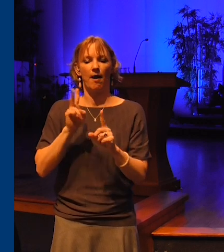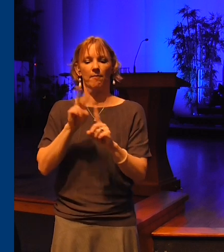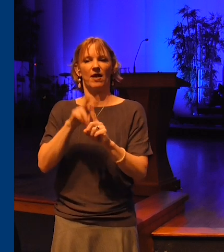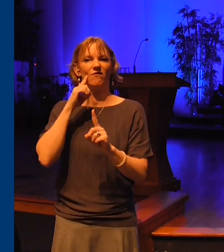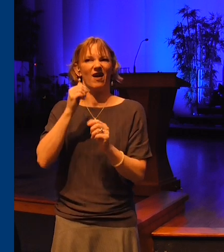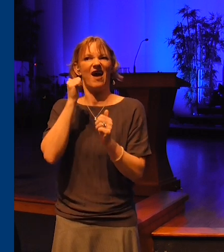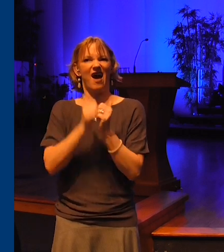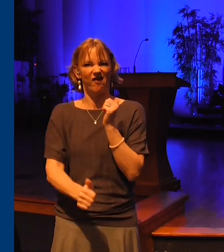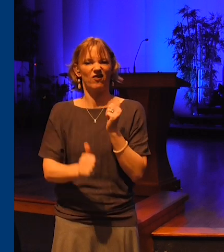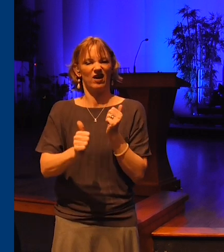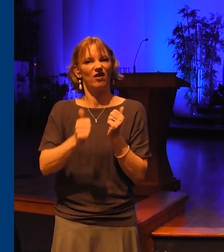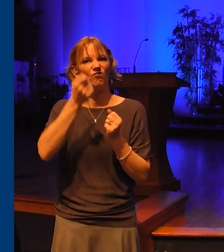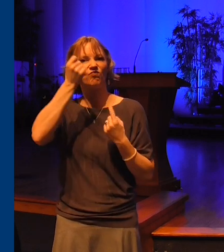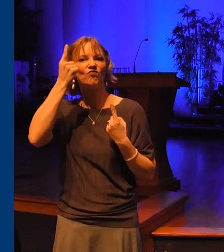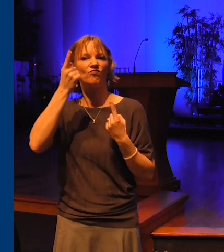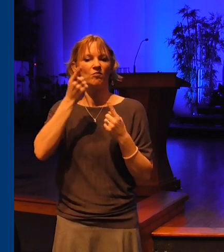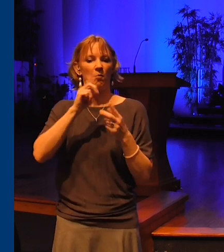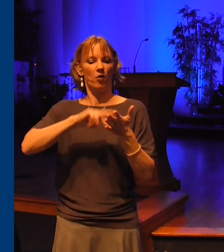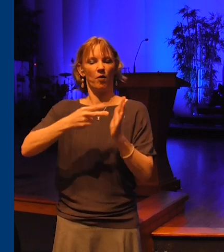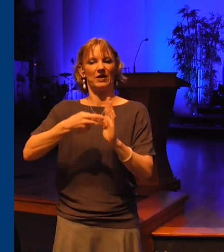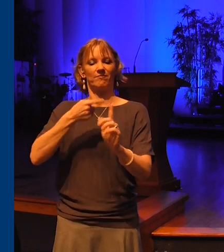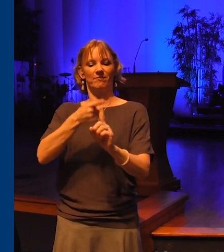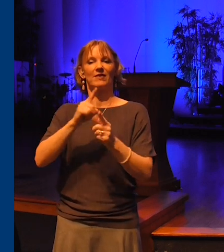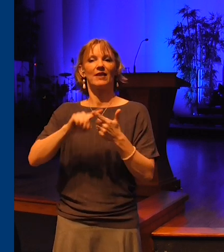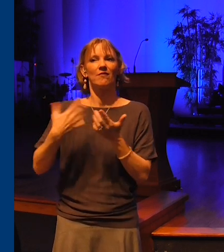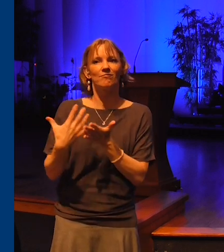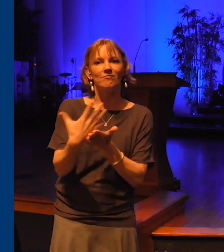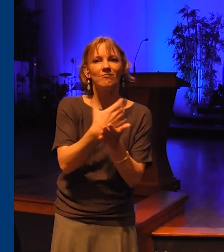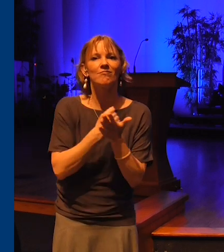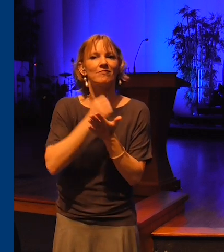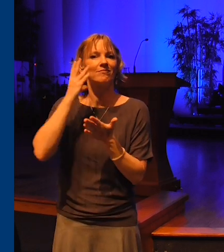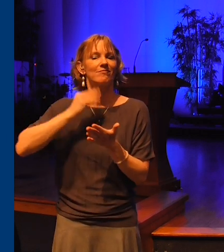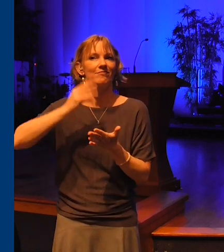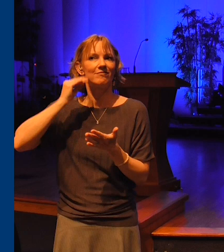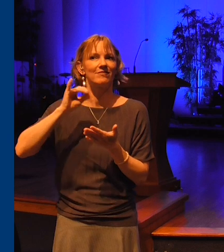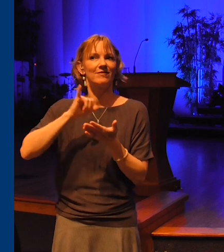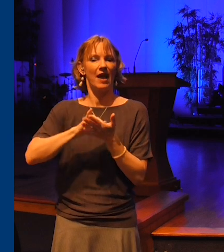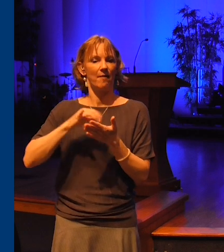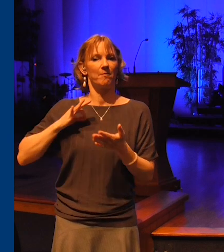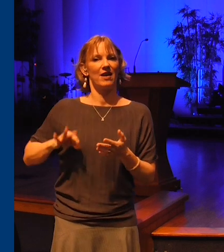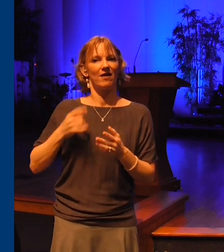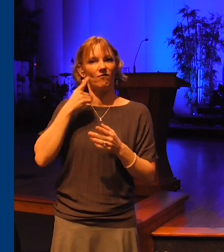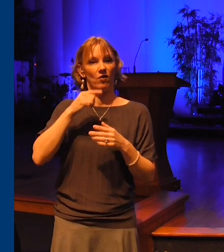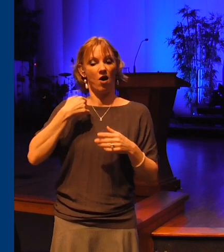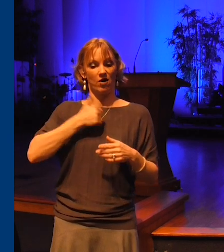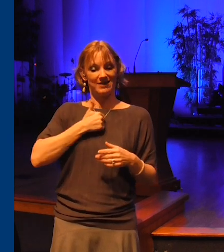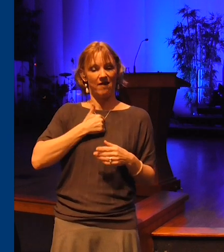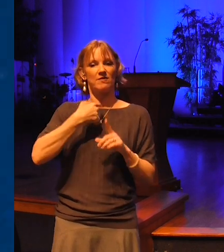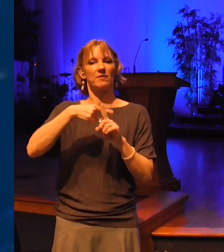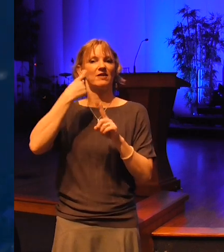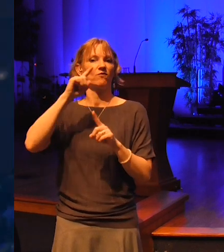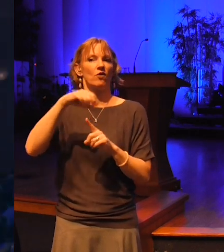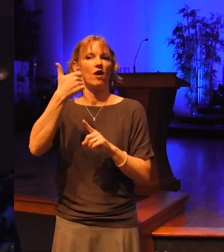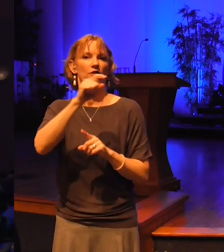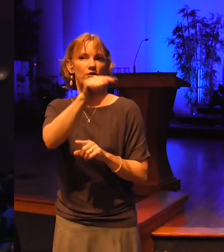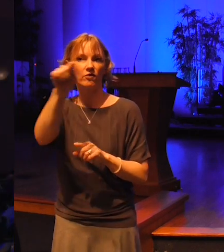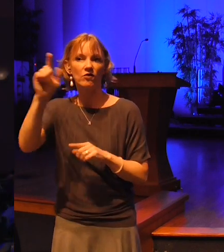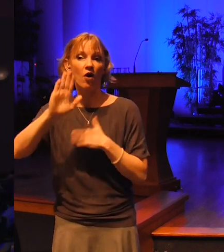then reap the benefit for ourselves and for others we are all called to live the Christ